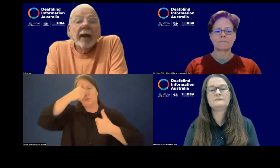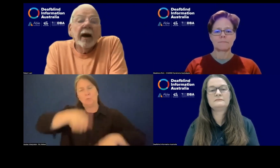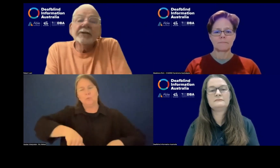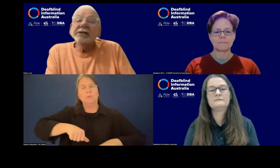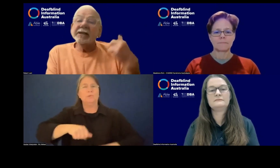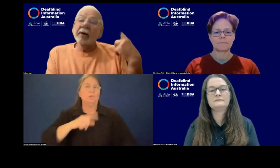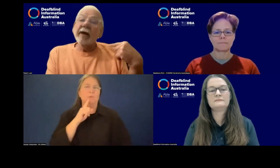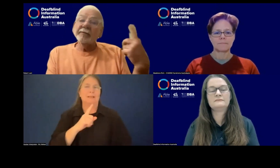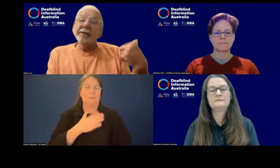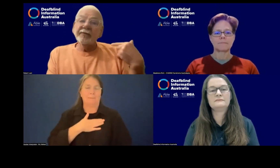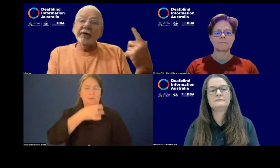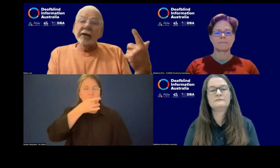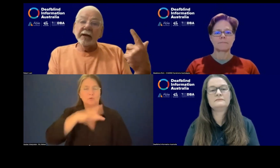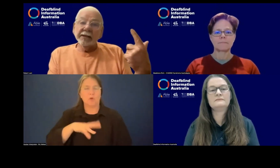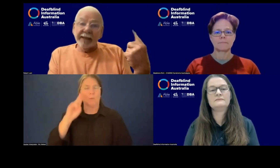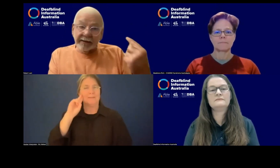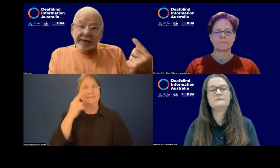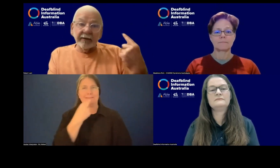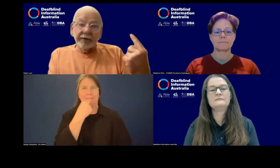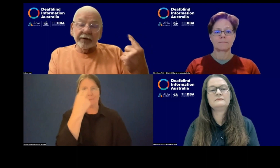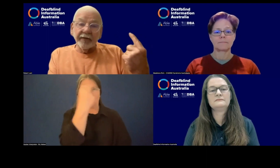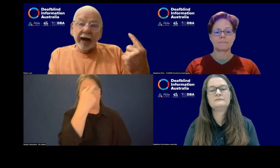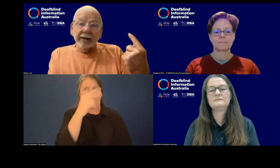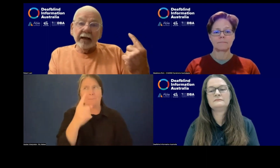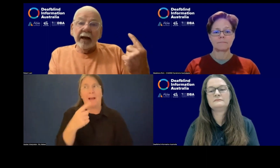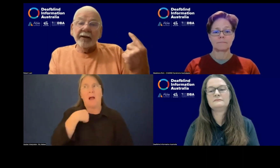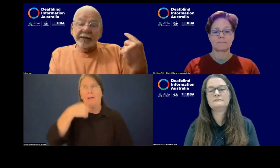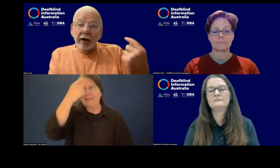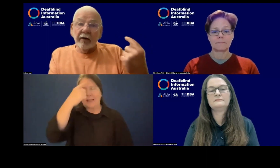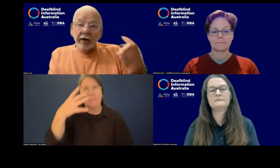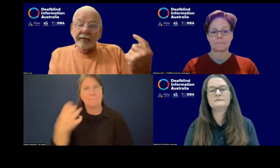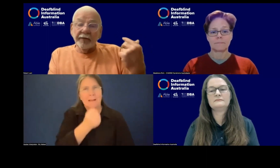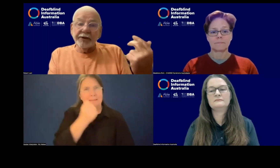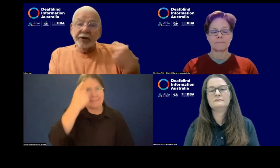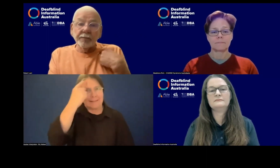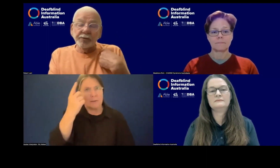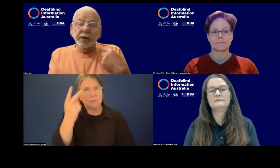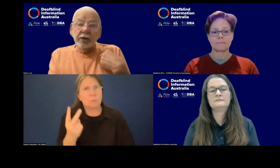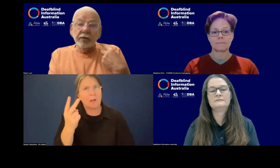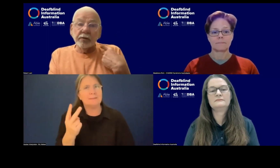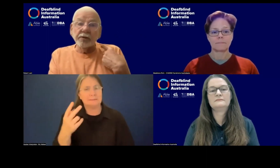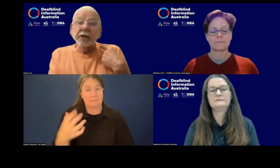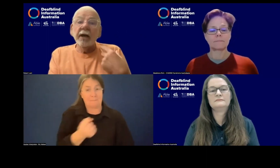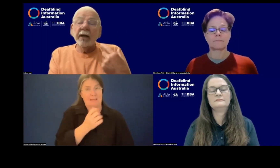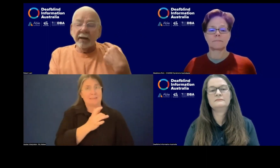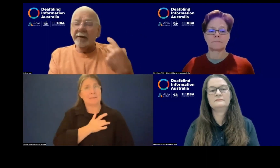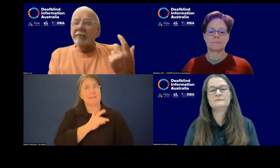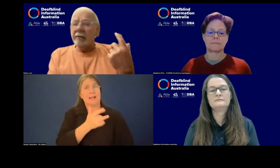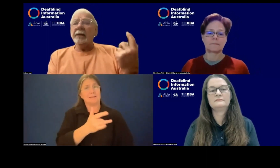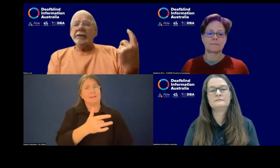I think we have to be very sensitive to the fact that often the terms we use can be really